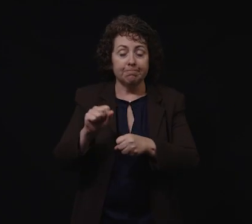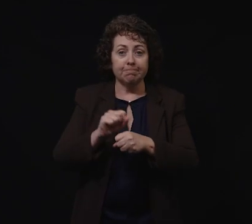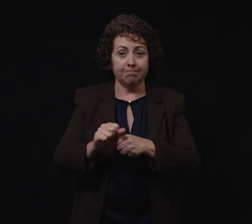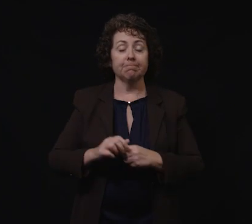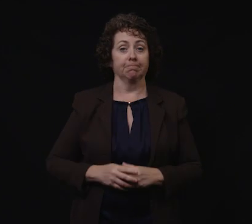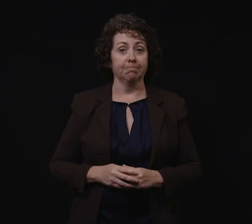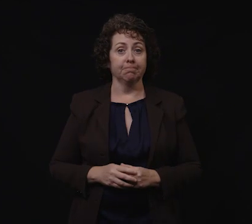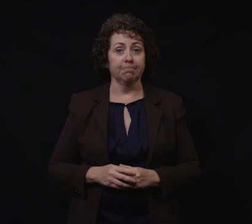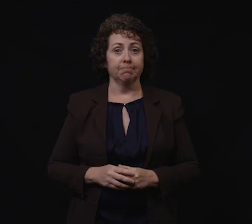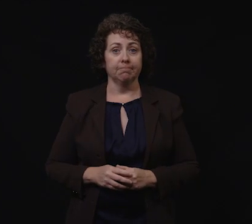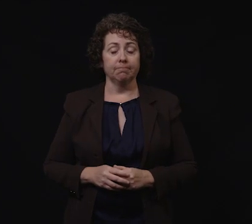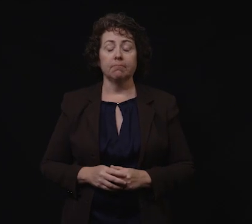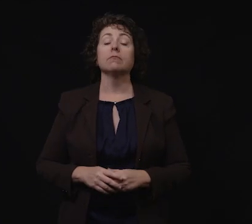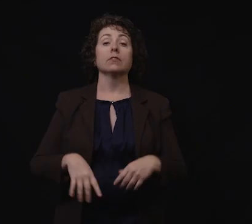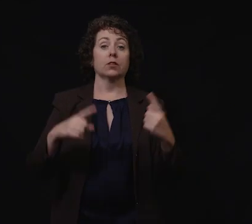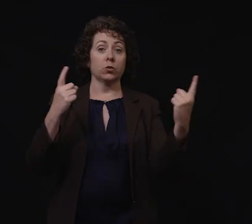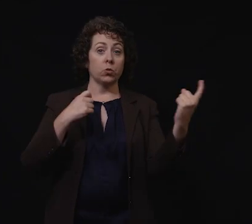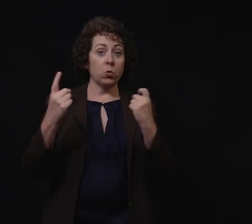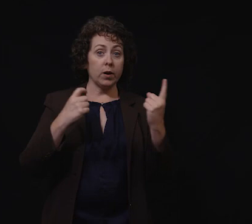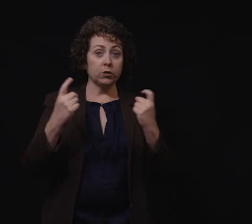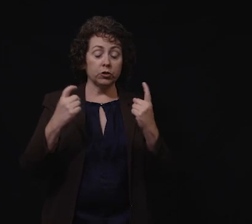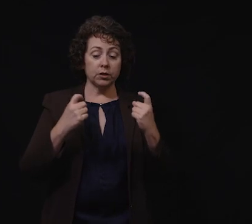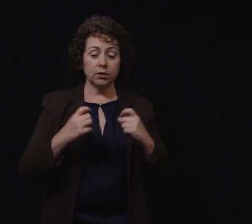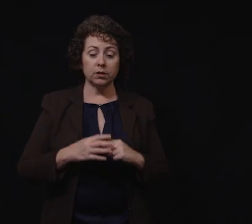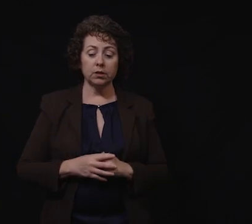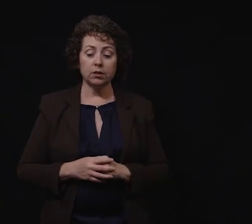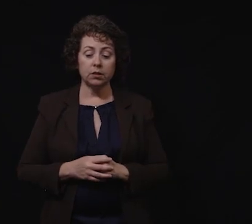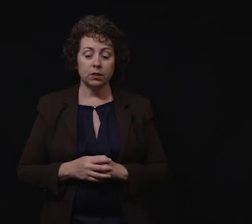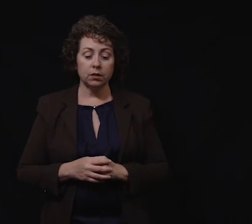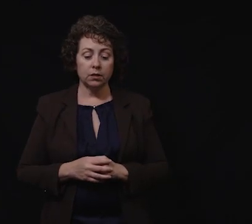Everybody on the sand bridge back man mandatory